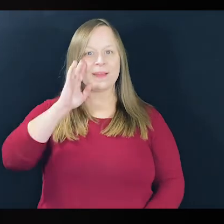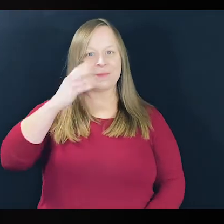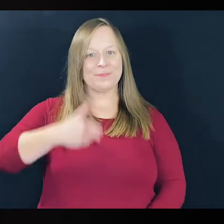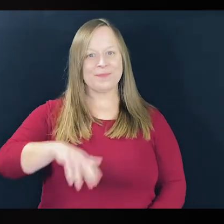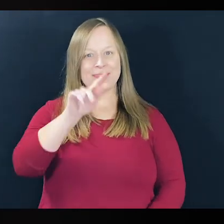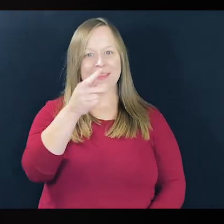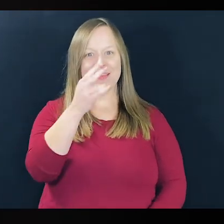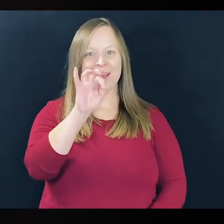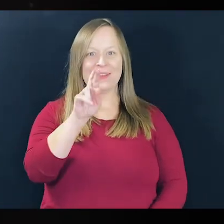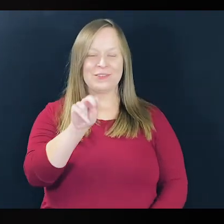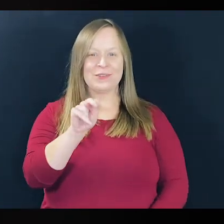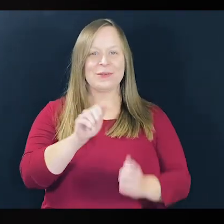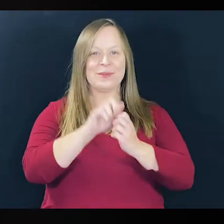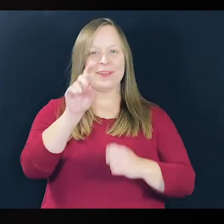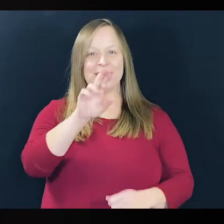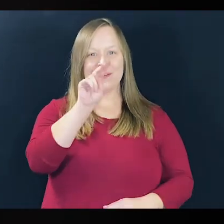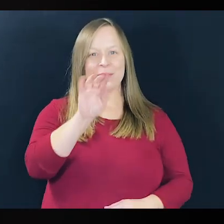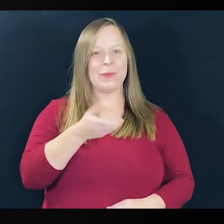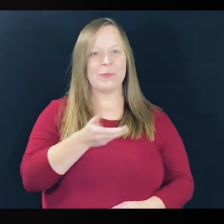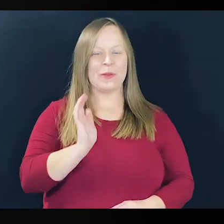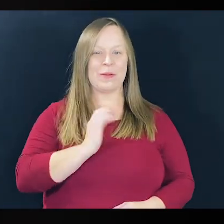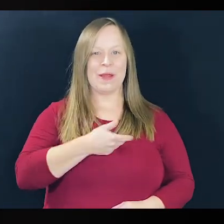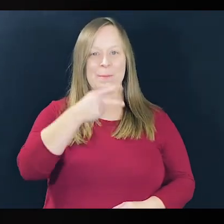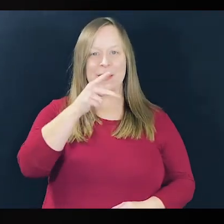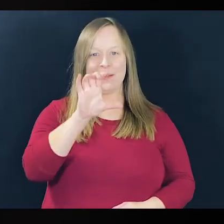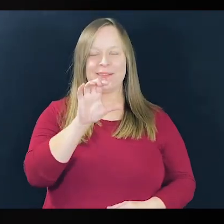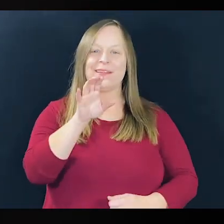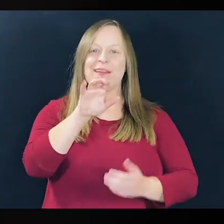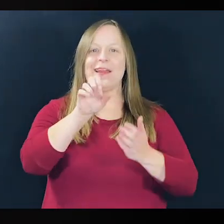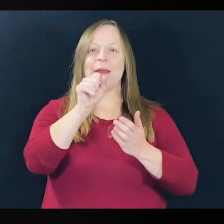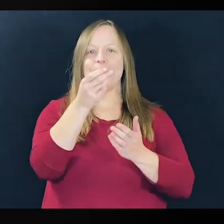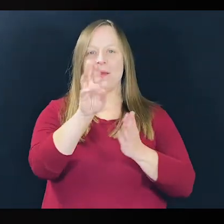K: This is Katrin with Disability Rights New York-welcome to our podcast, EMPIRE